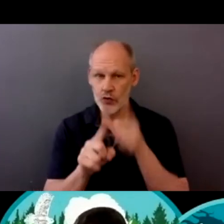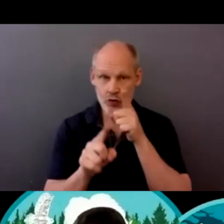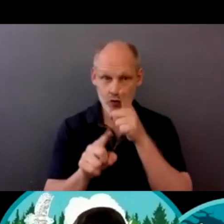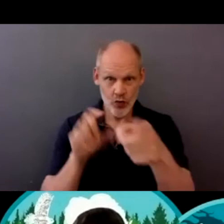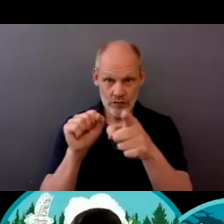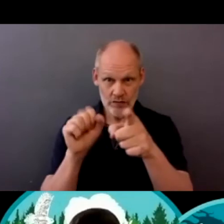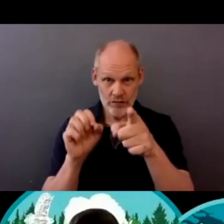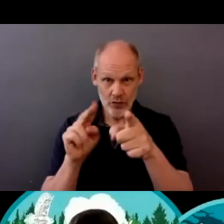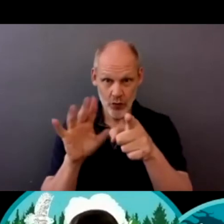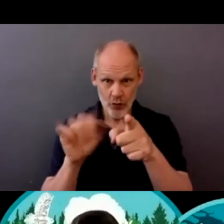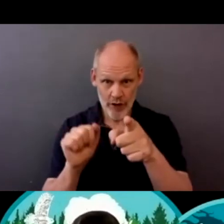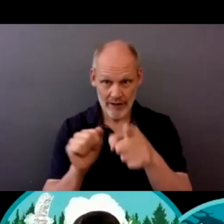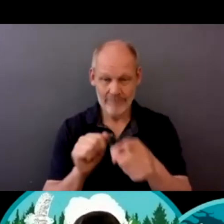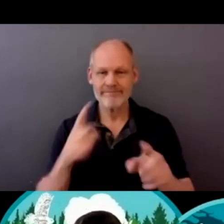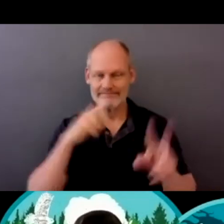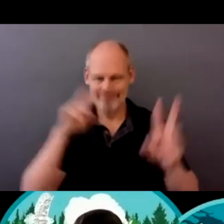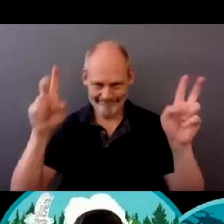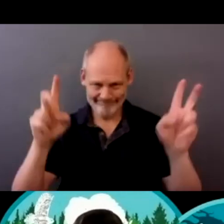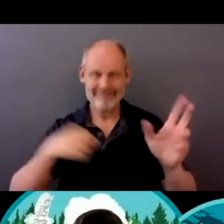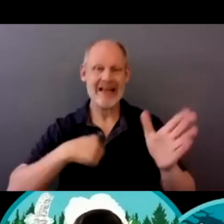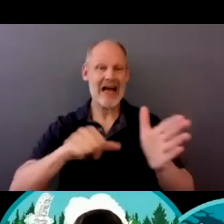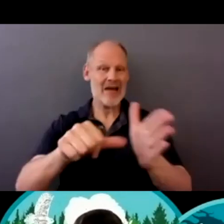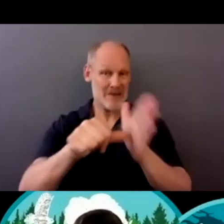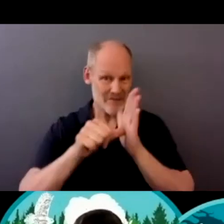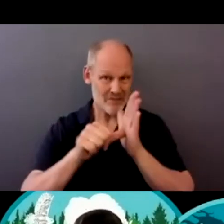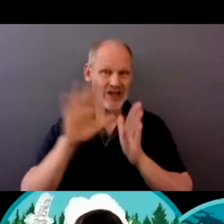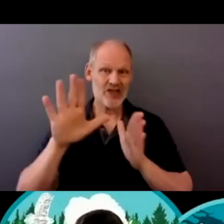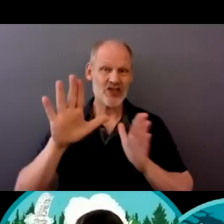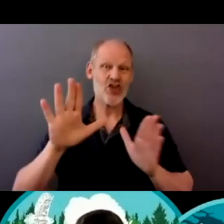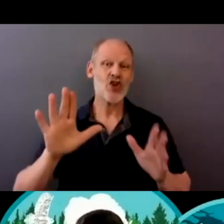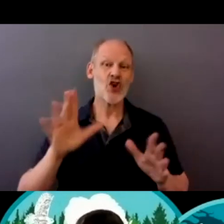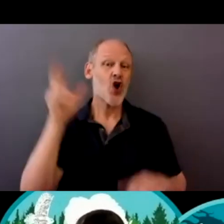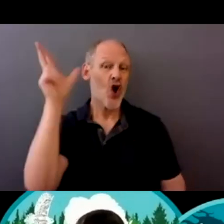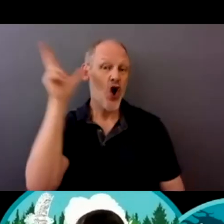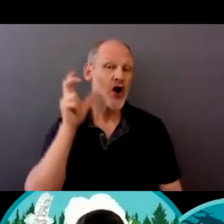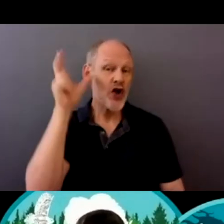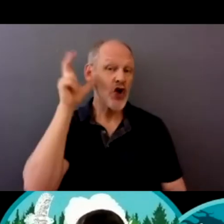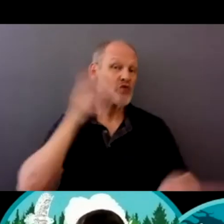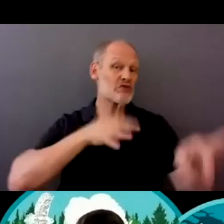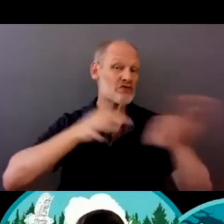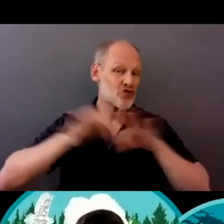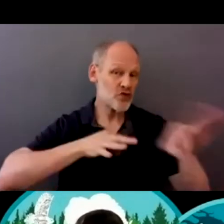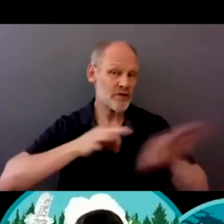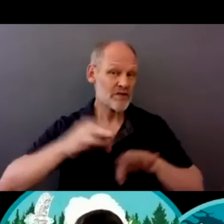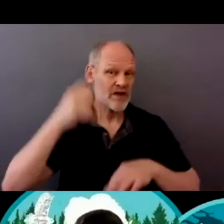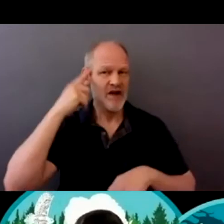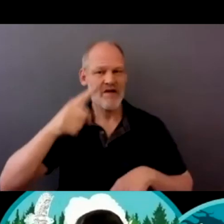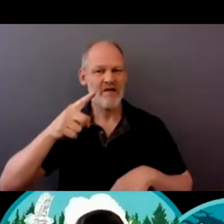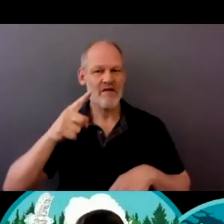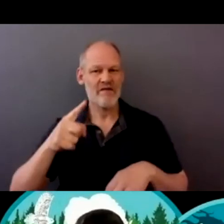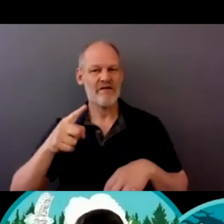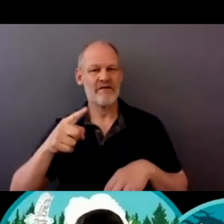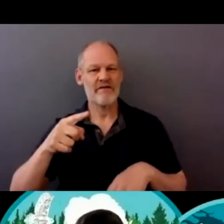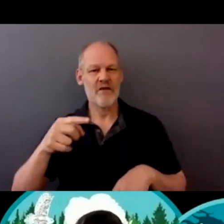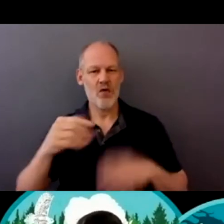by highly descriptive audio art tour for low vision participants. I had lectures as an art